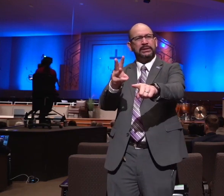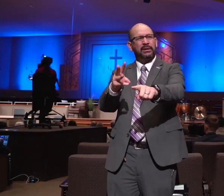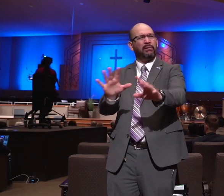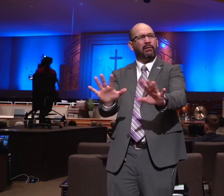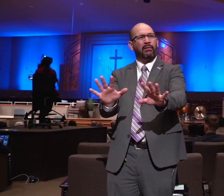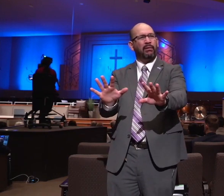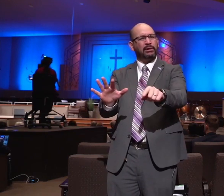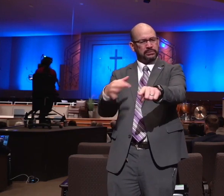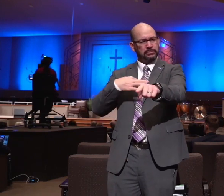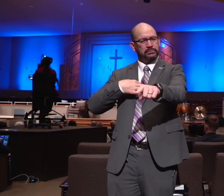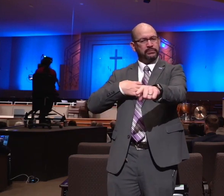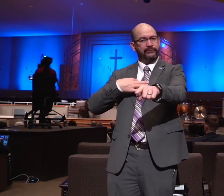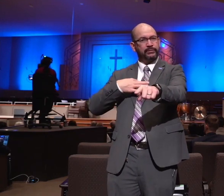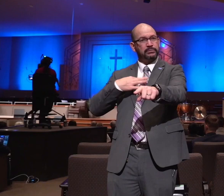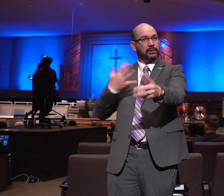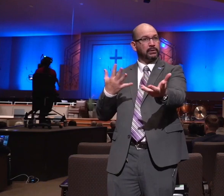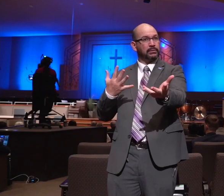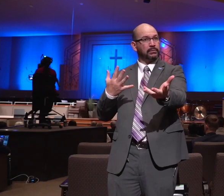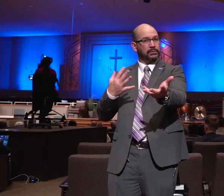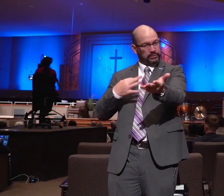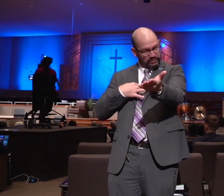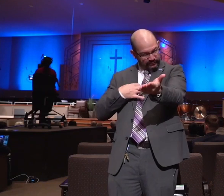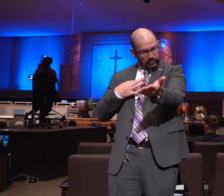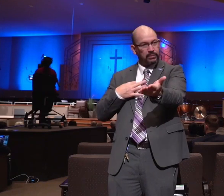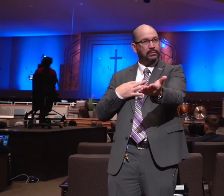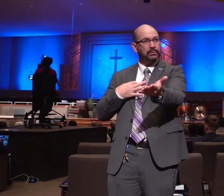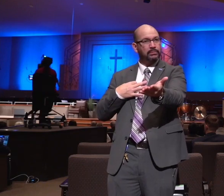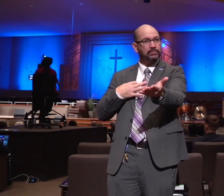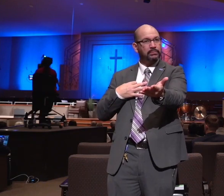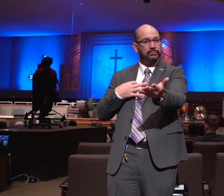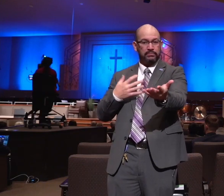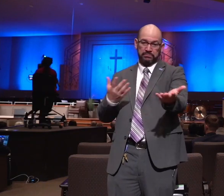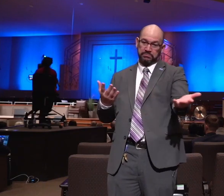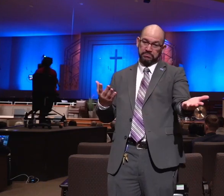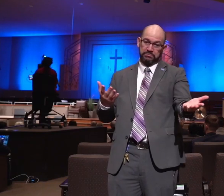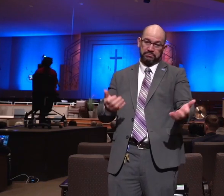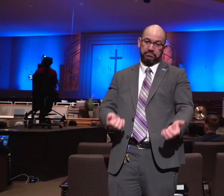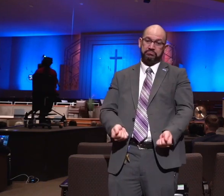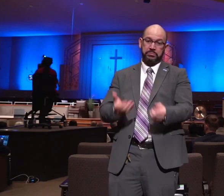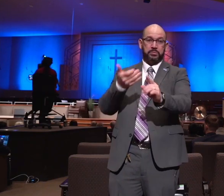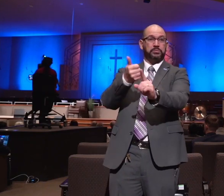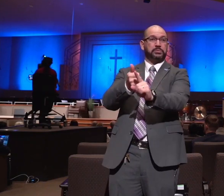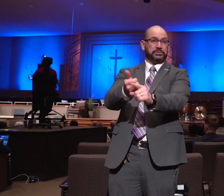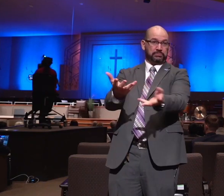away from your friends and away from